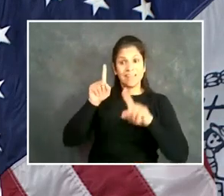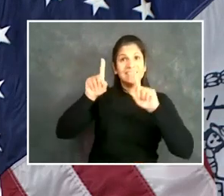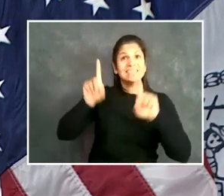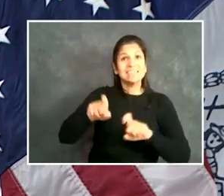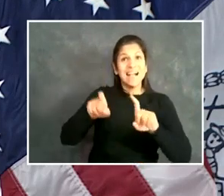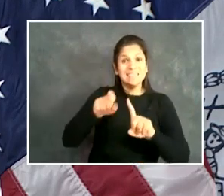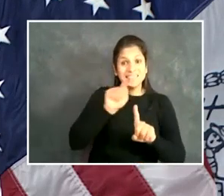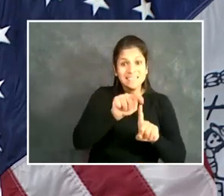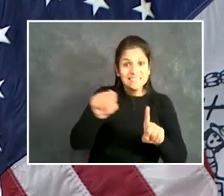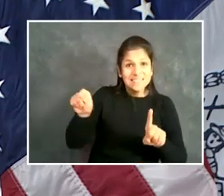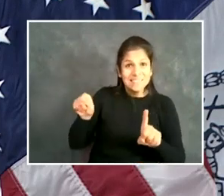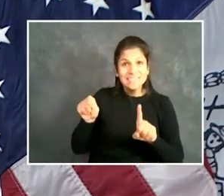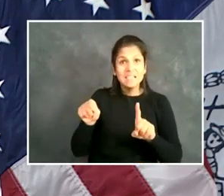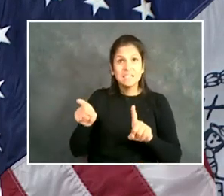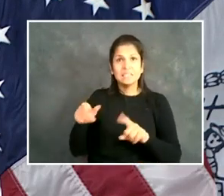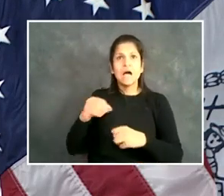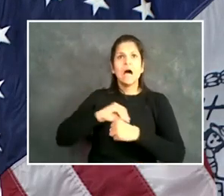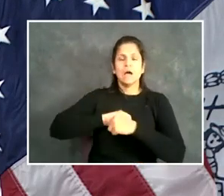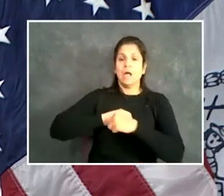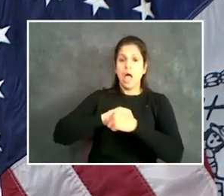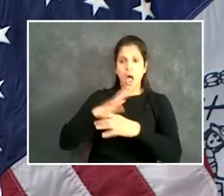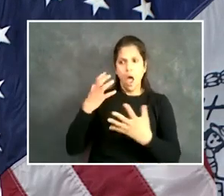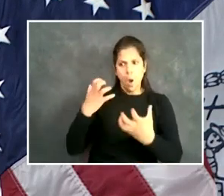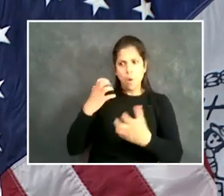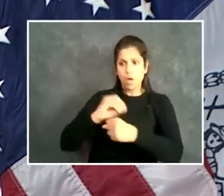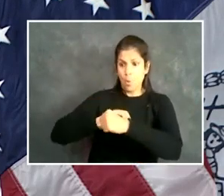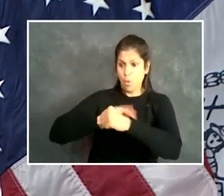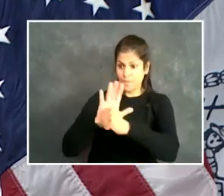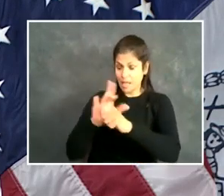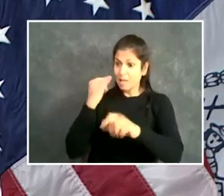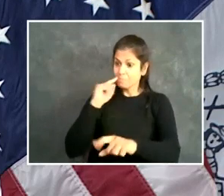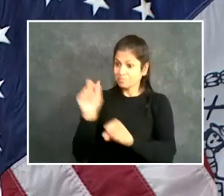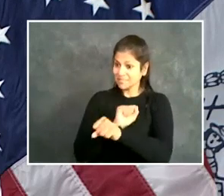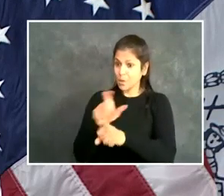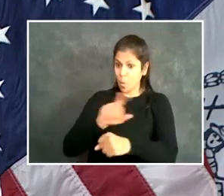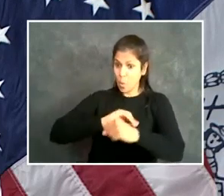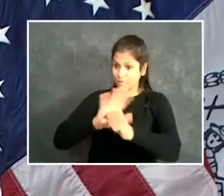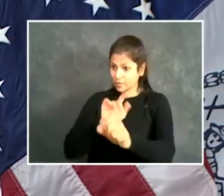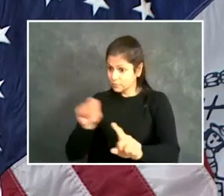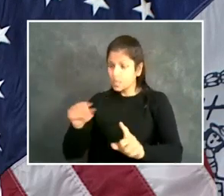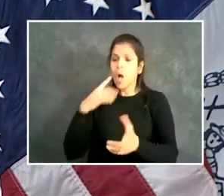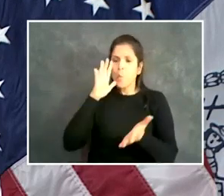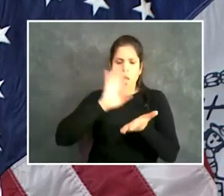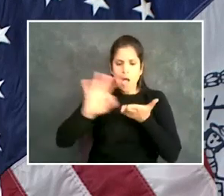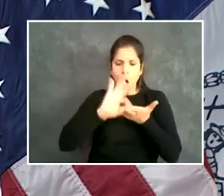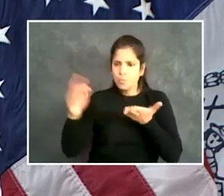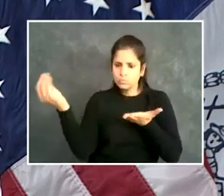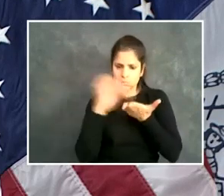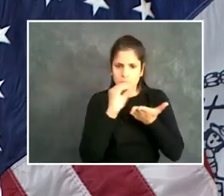KNOWING IF YOU HAVE A DISEASE